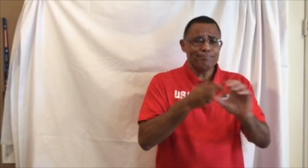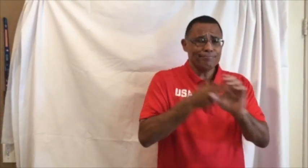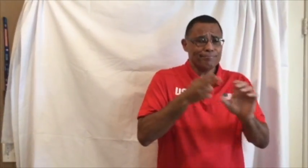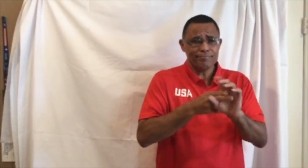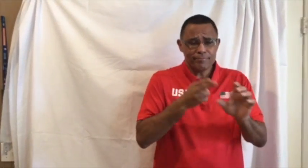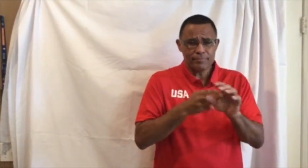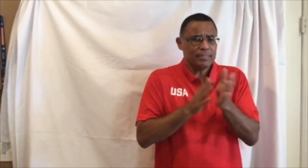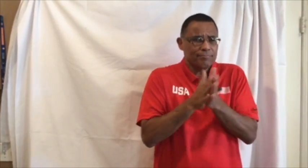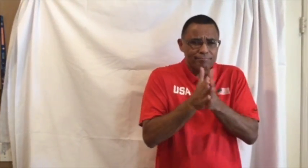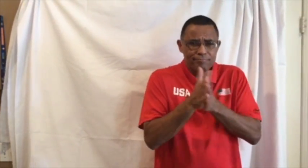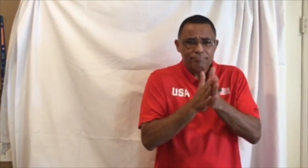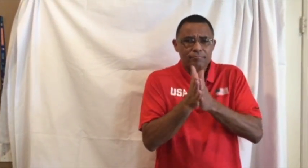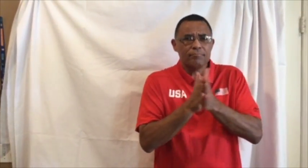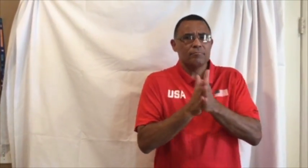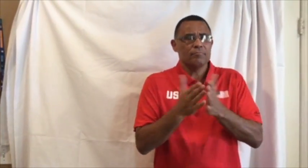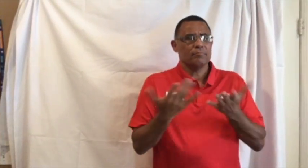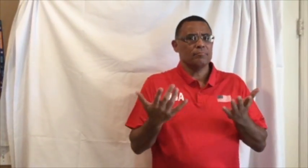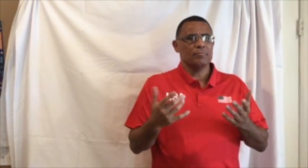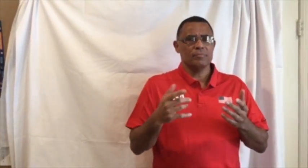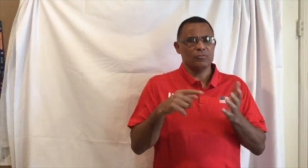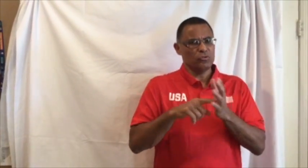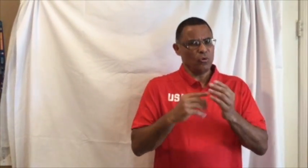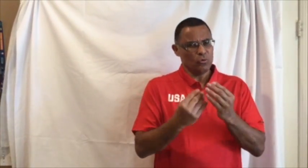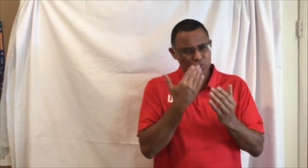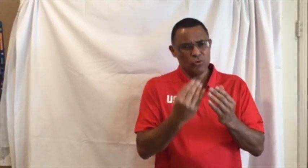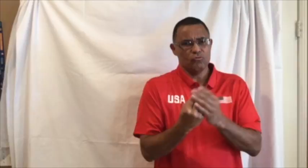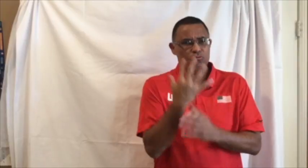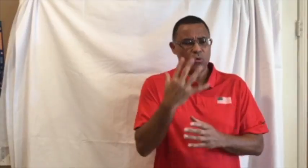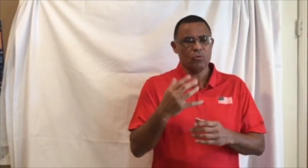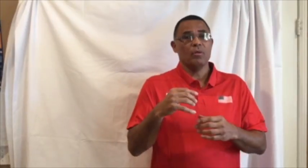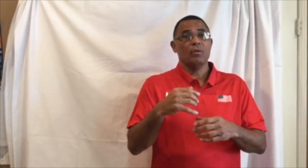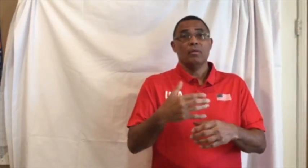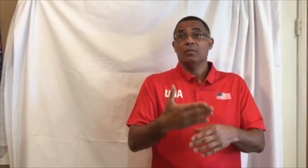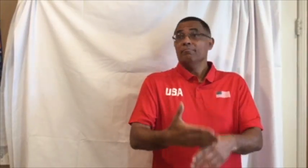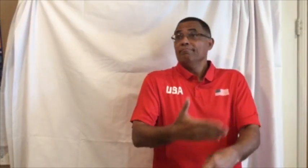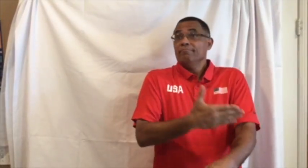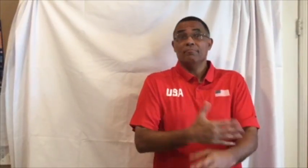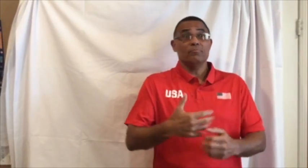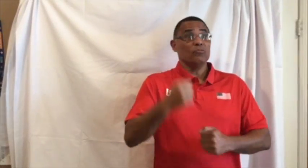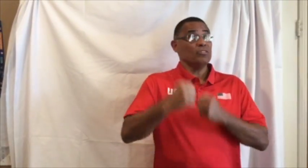discussions, no if ands or ORS about it. They've shown some really nice growth.